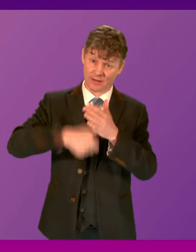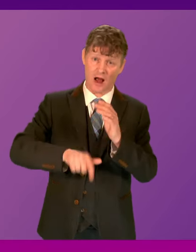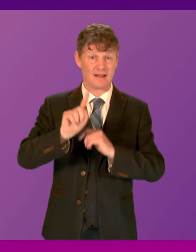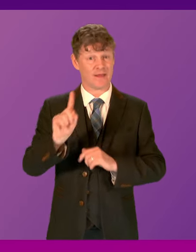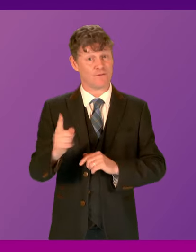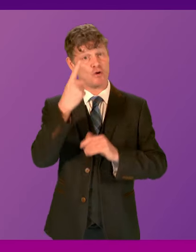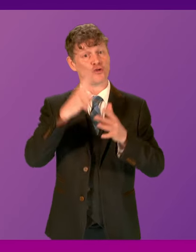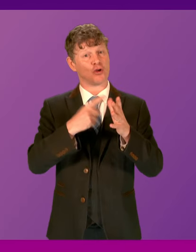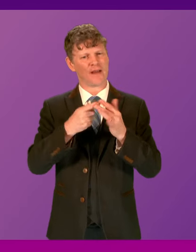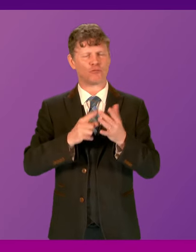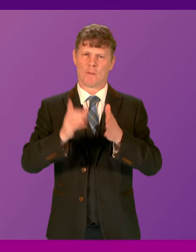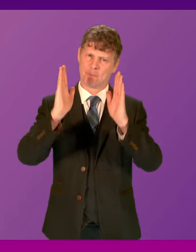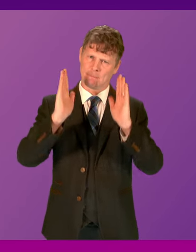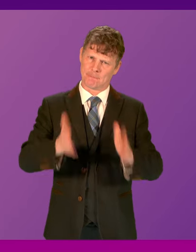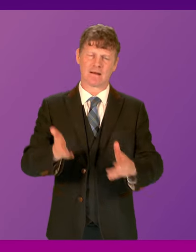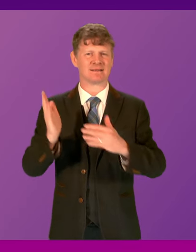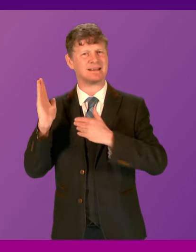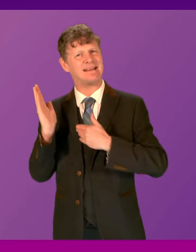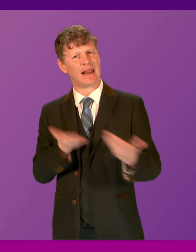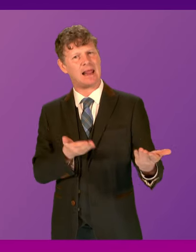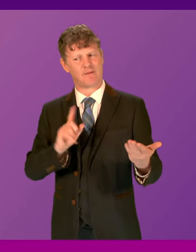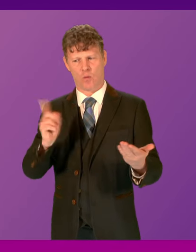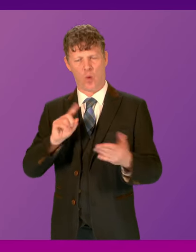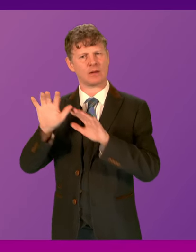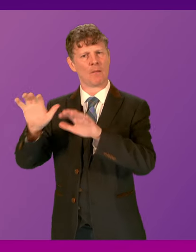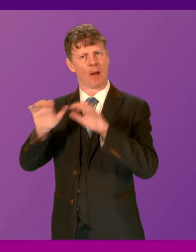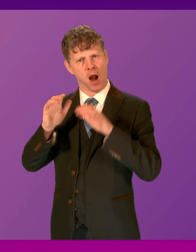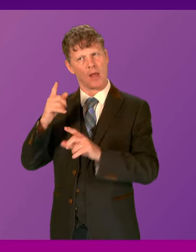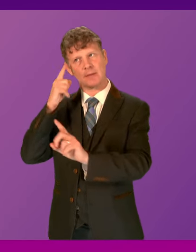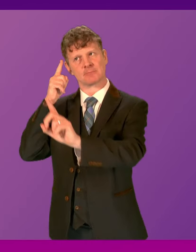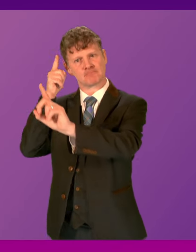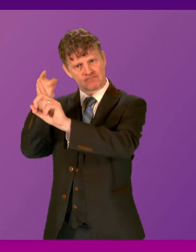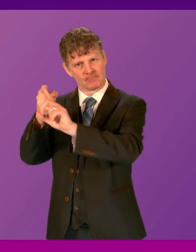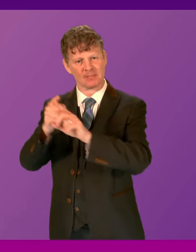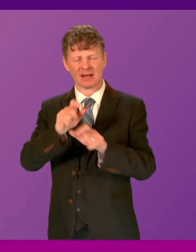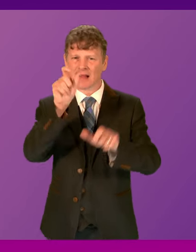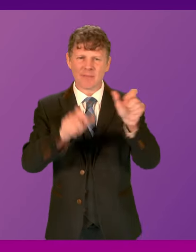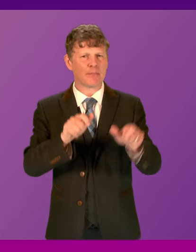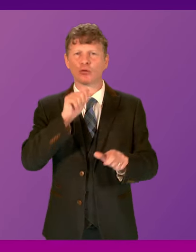must deliver what Parliament intended and that people must not be criminalised